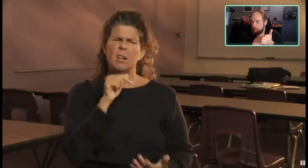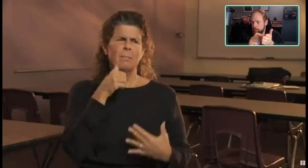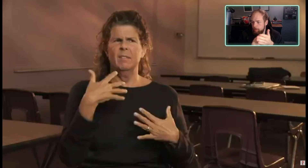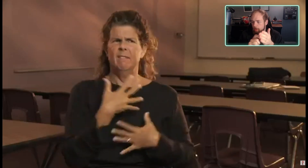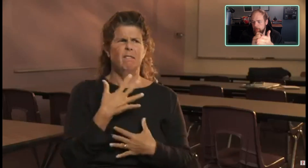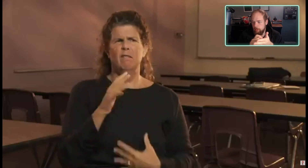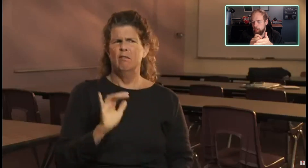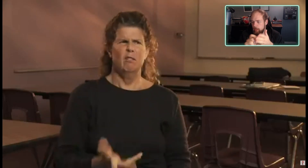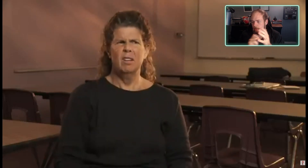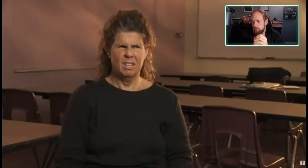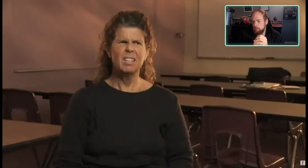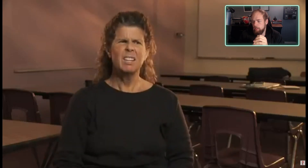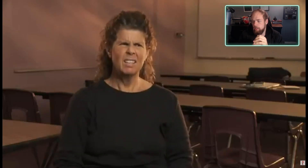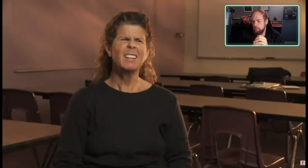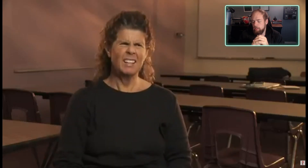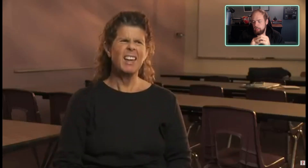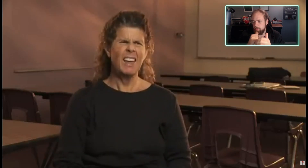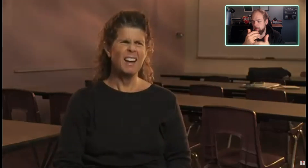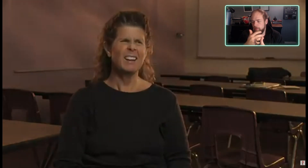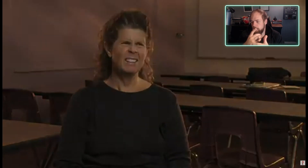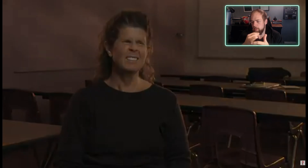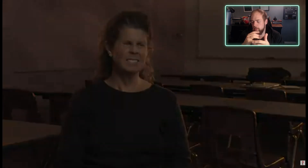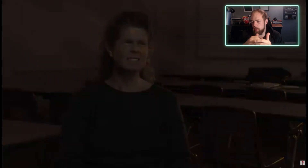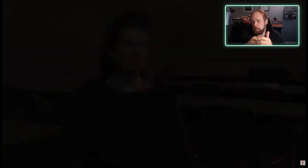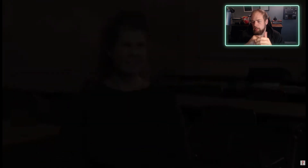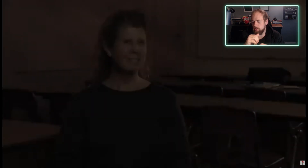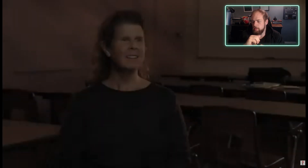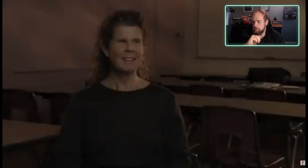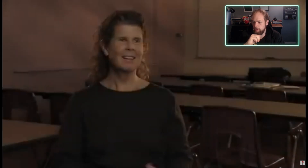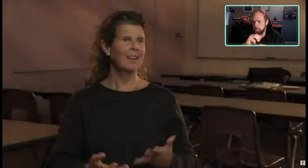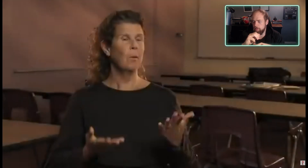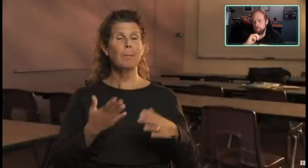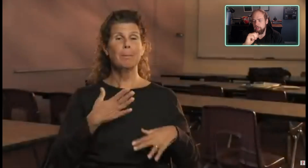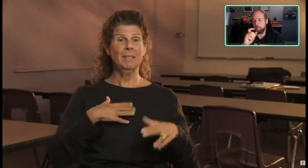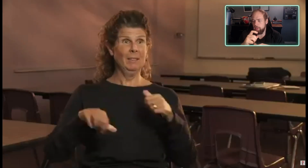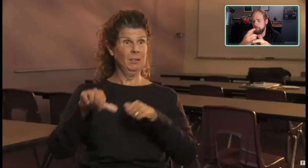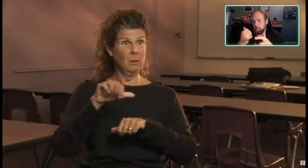piece of paper and write it down I'm not afraid to do that I just if I don't need I